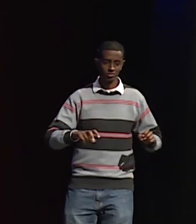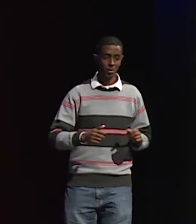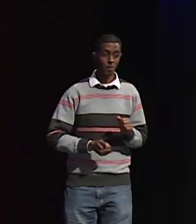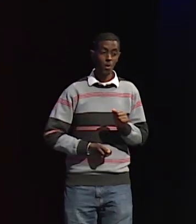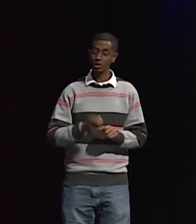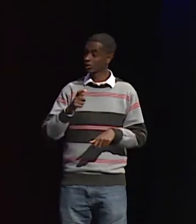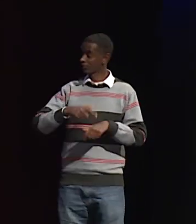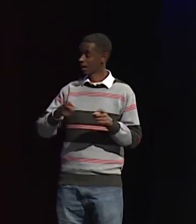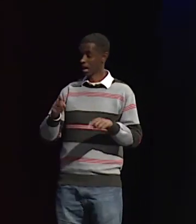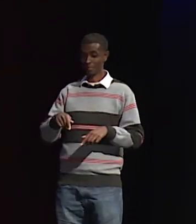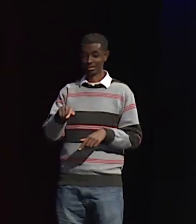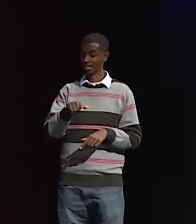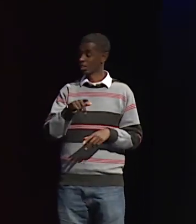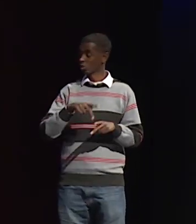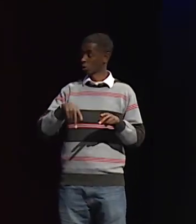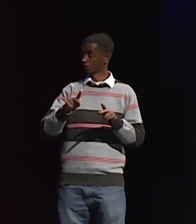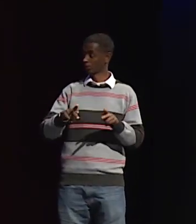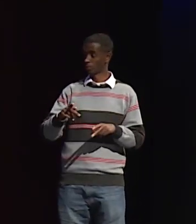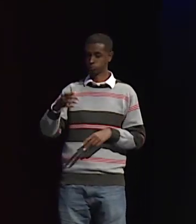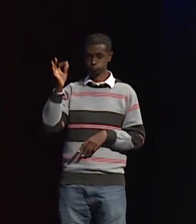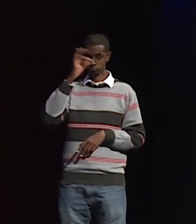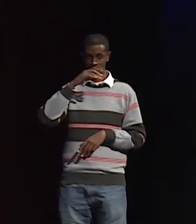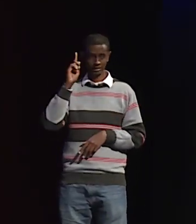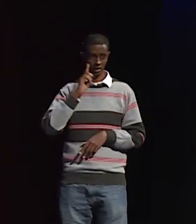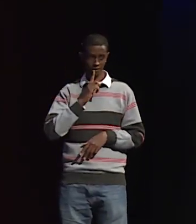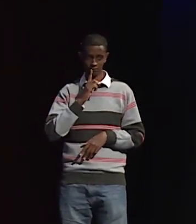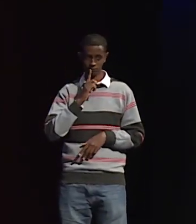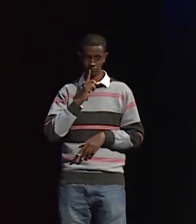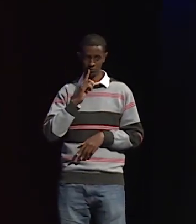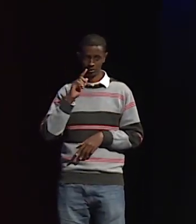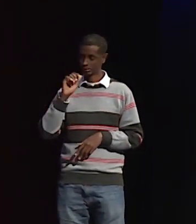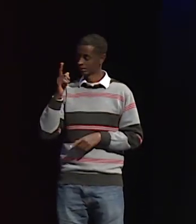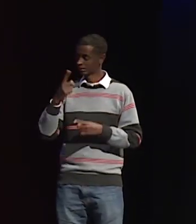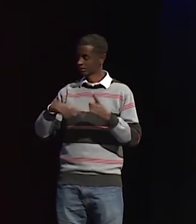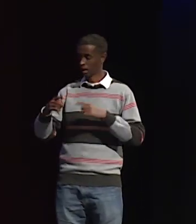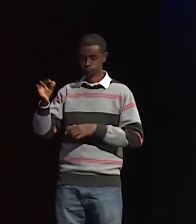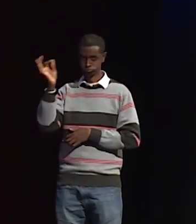So, when children are assessed upon birth...